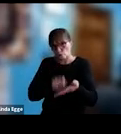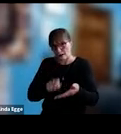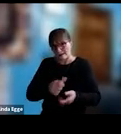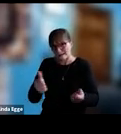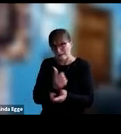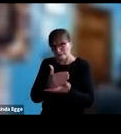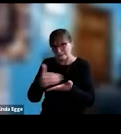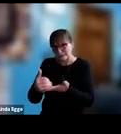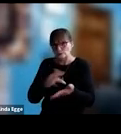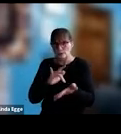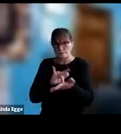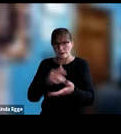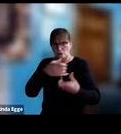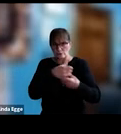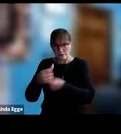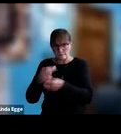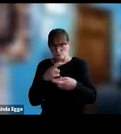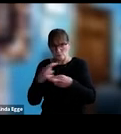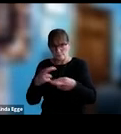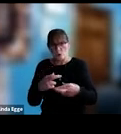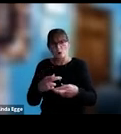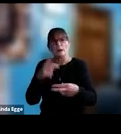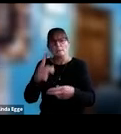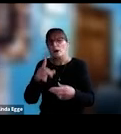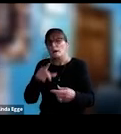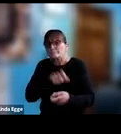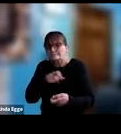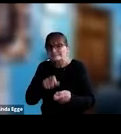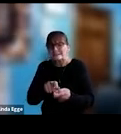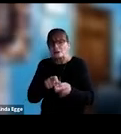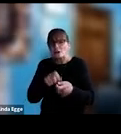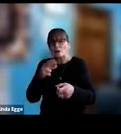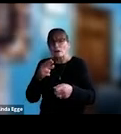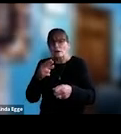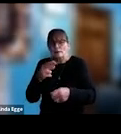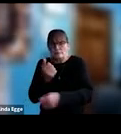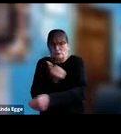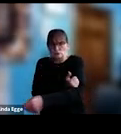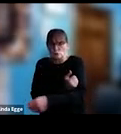of the medical summary report, but particularly the substance use history section,